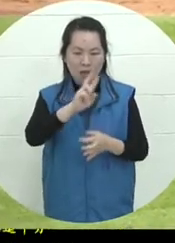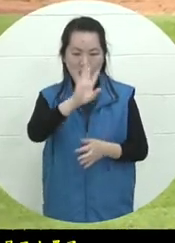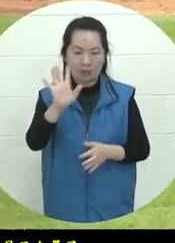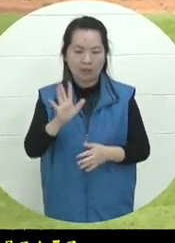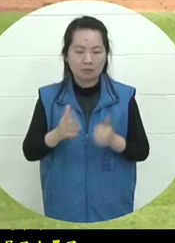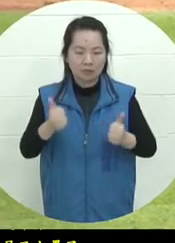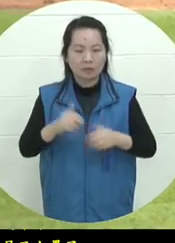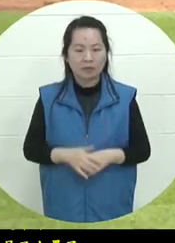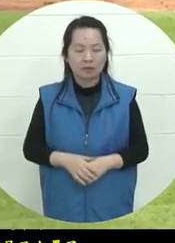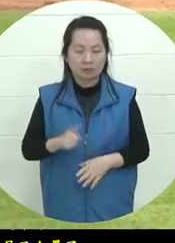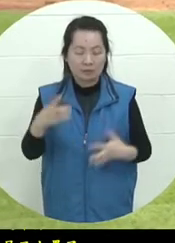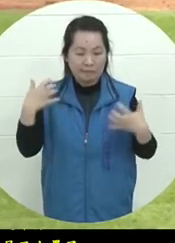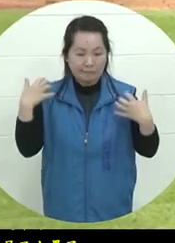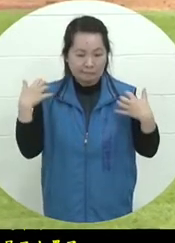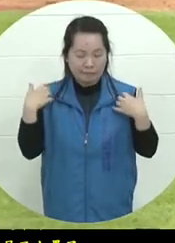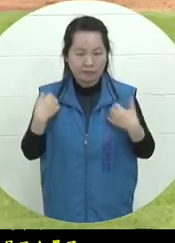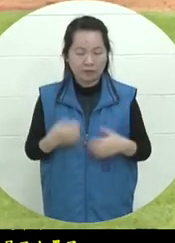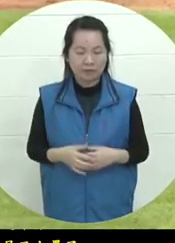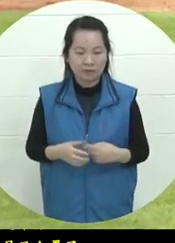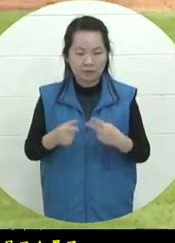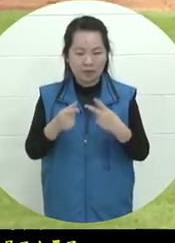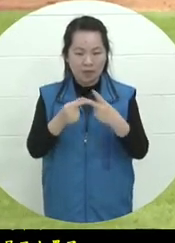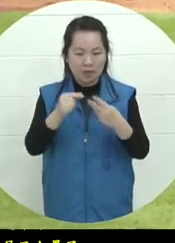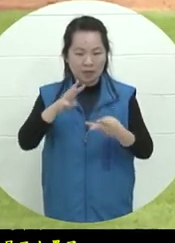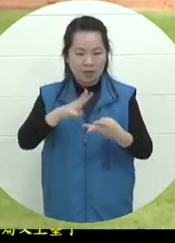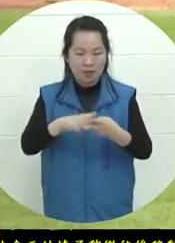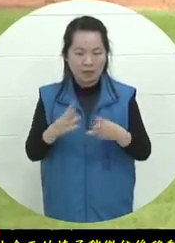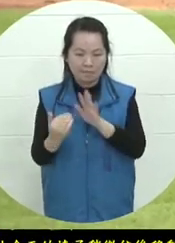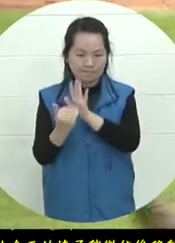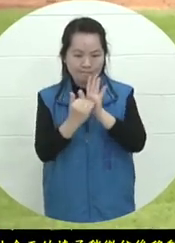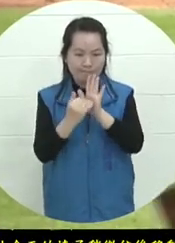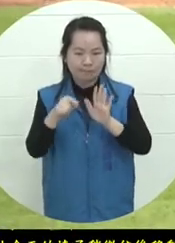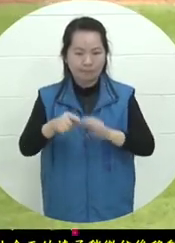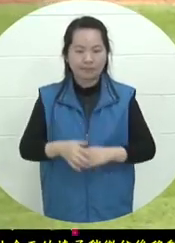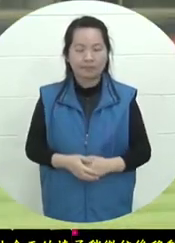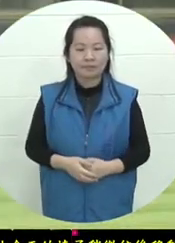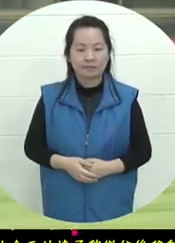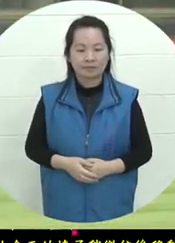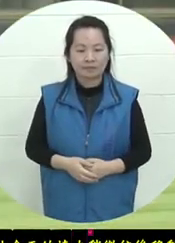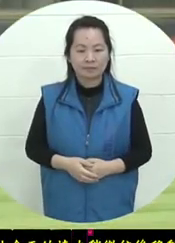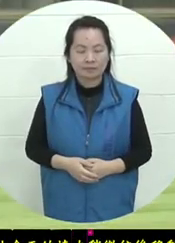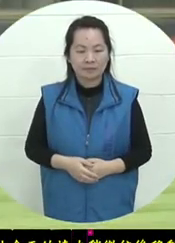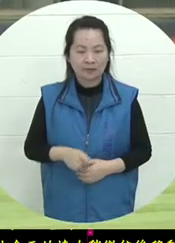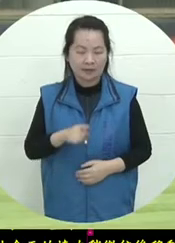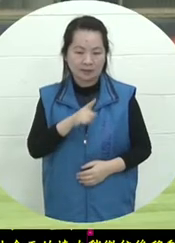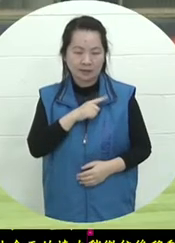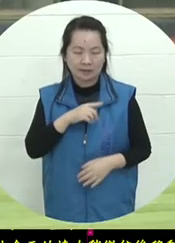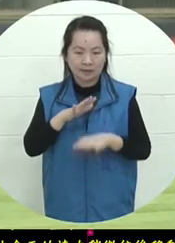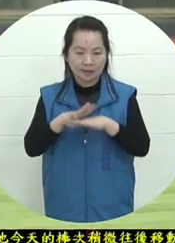three games. Except for some facts, he didn't have many